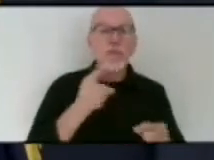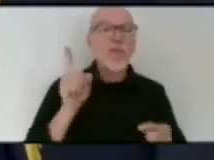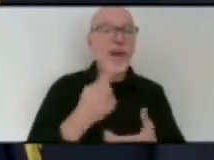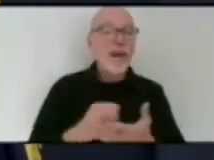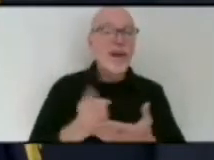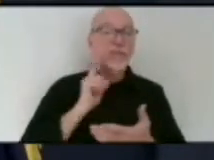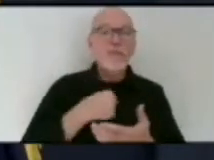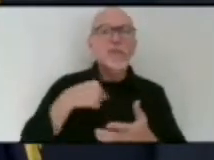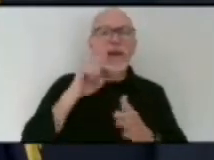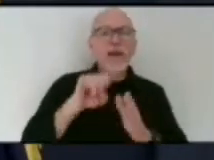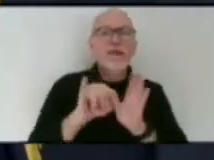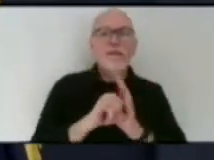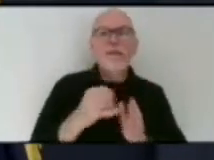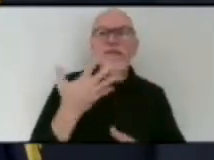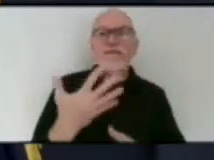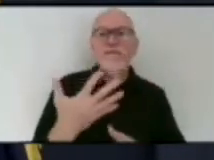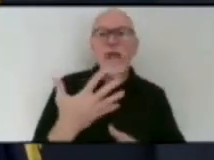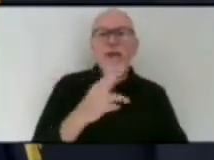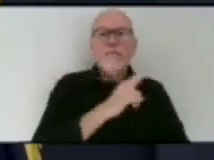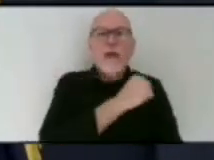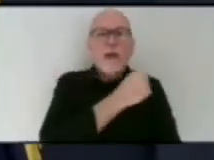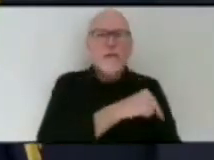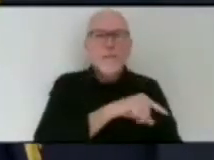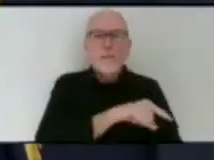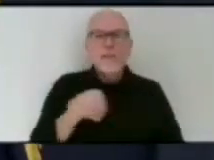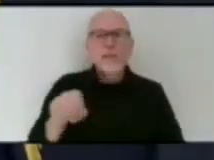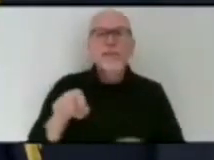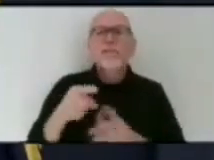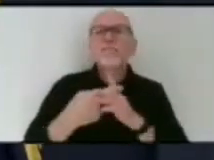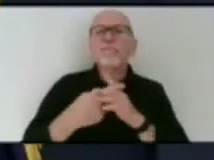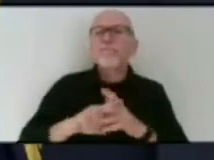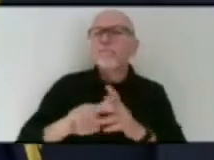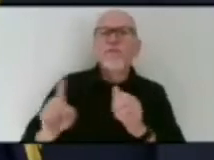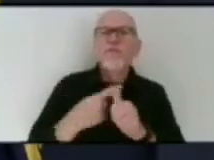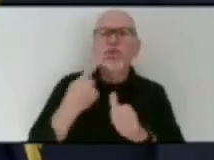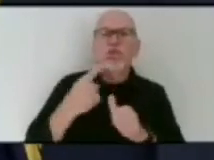five pilot hospitals that will receive the initial doses of vaccine. These